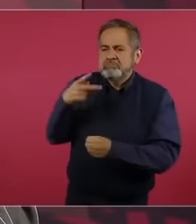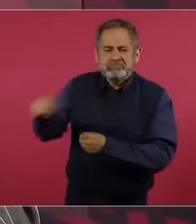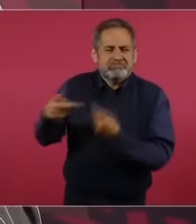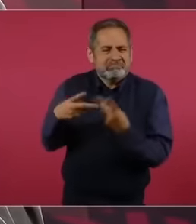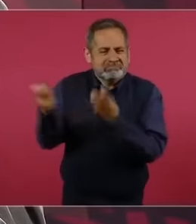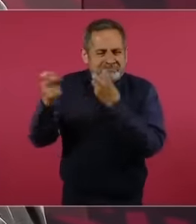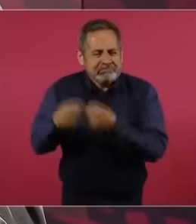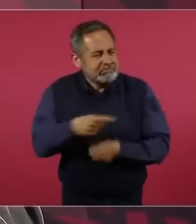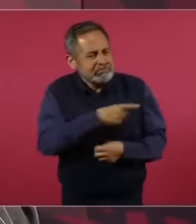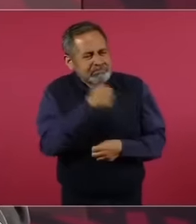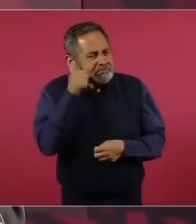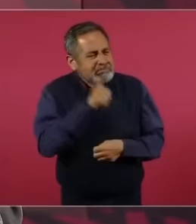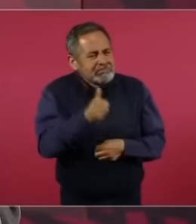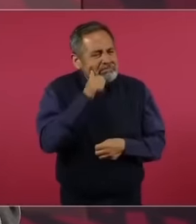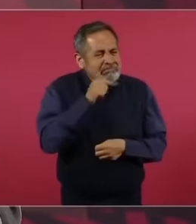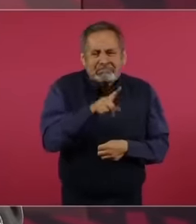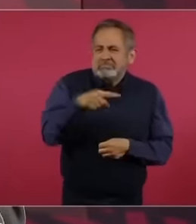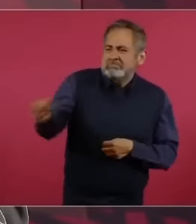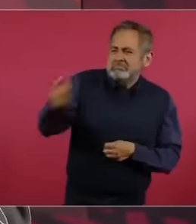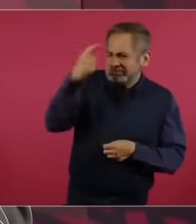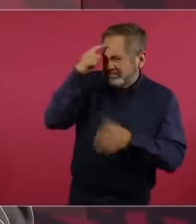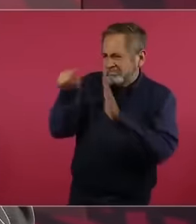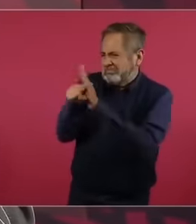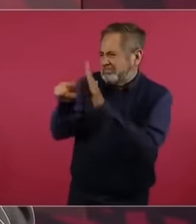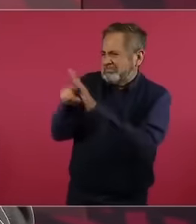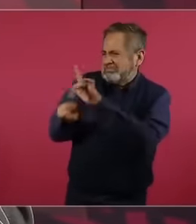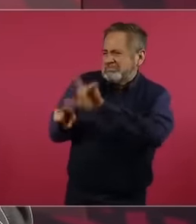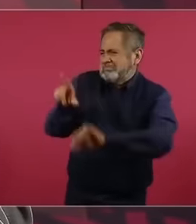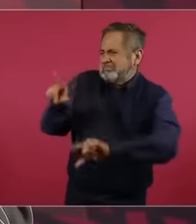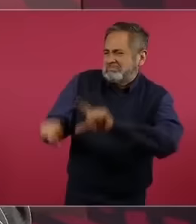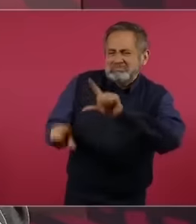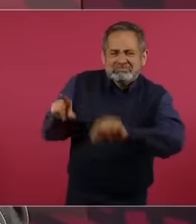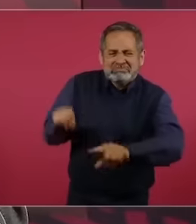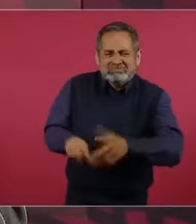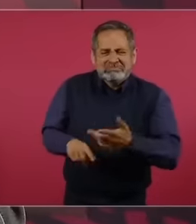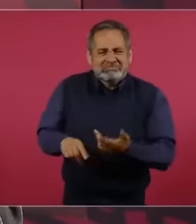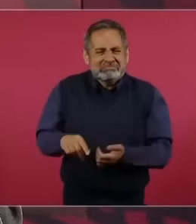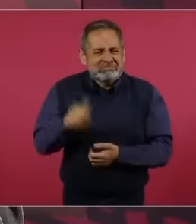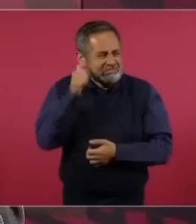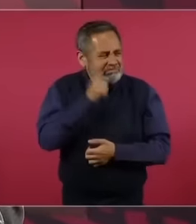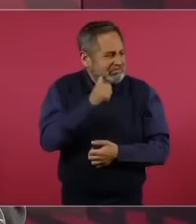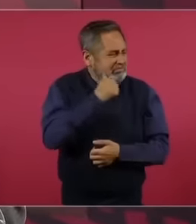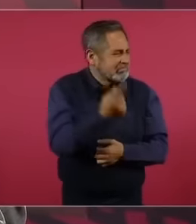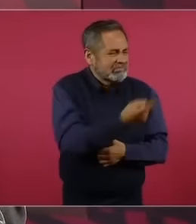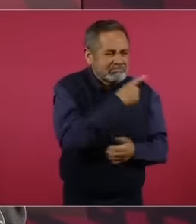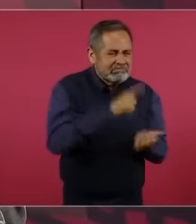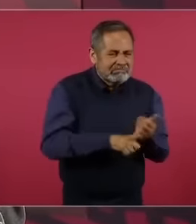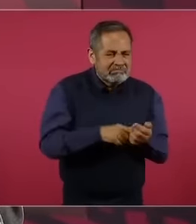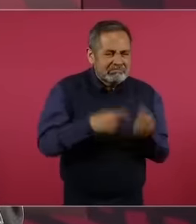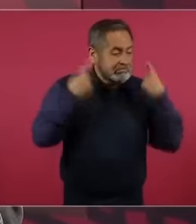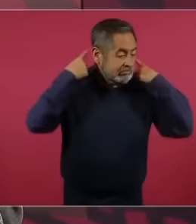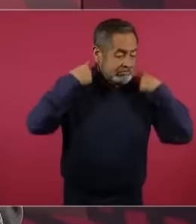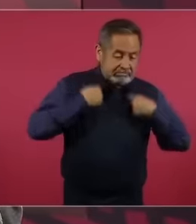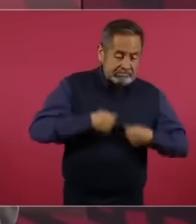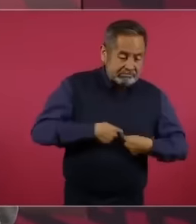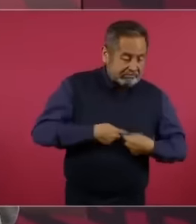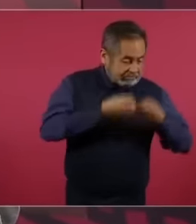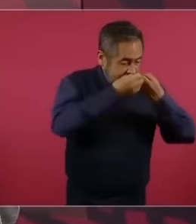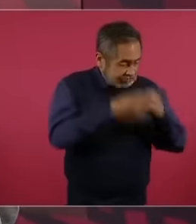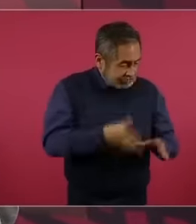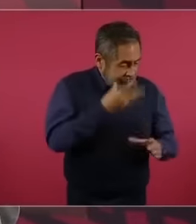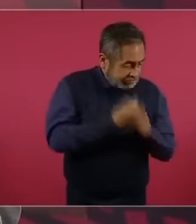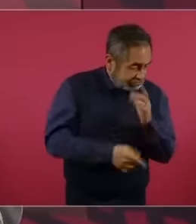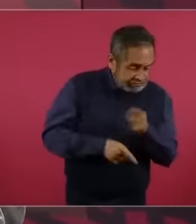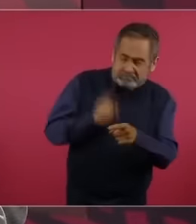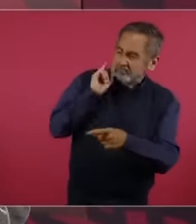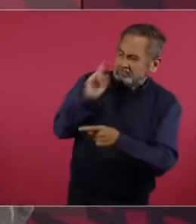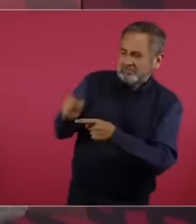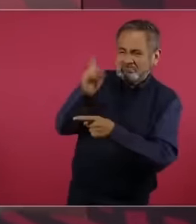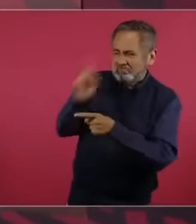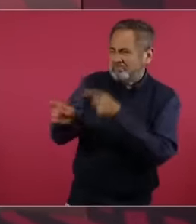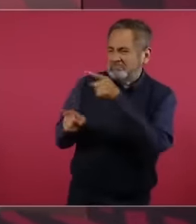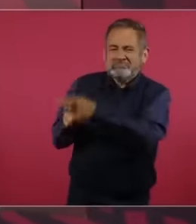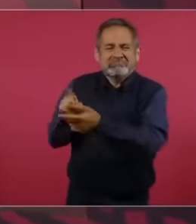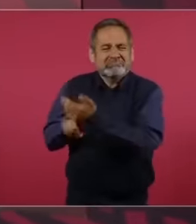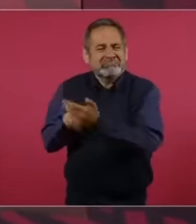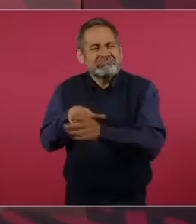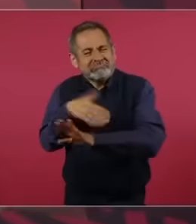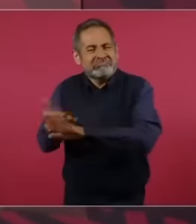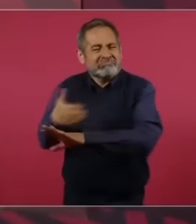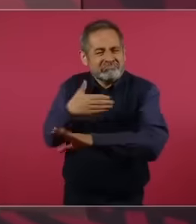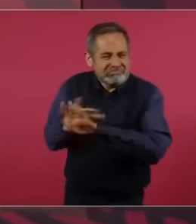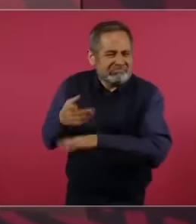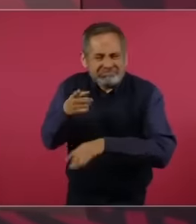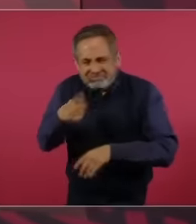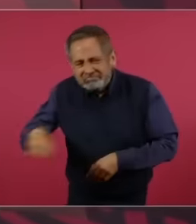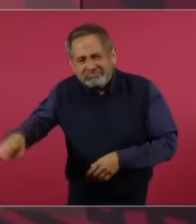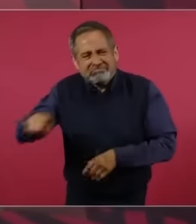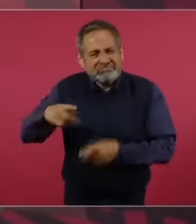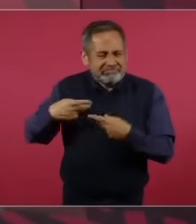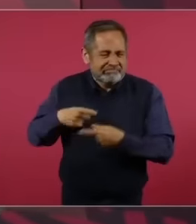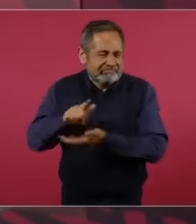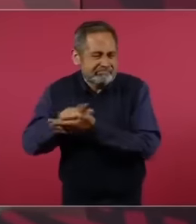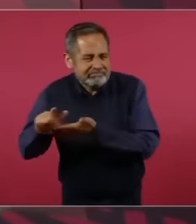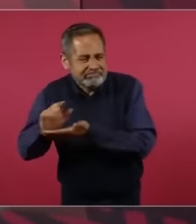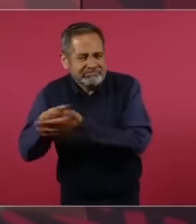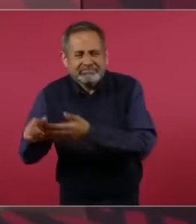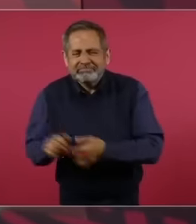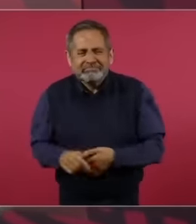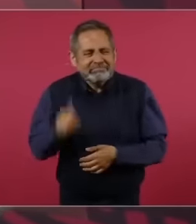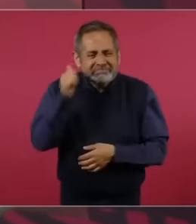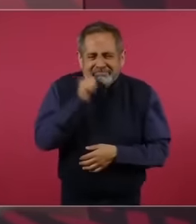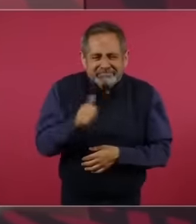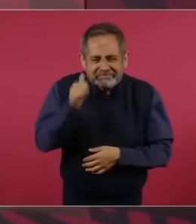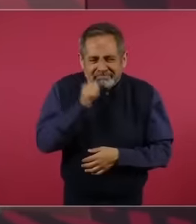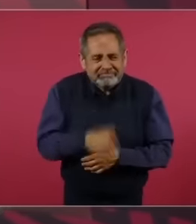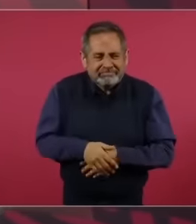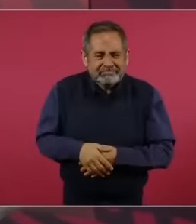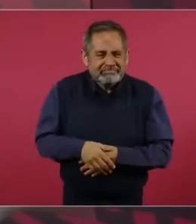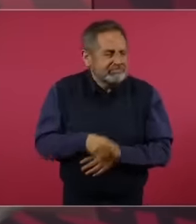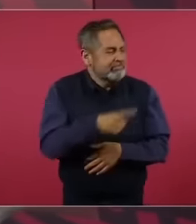this my necklace I lost I lost this my earrings and no they didn't lose them no